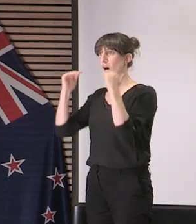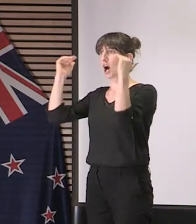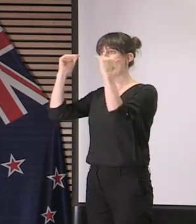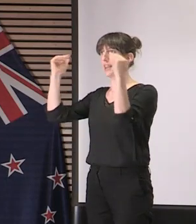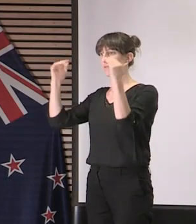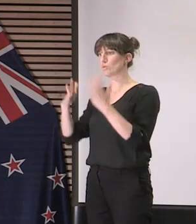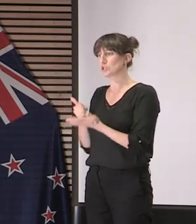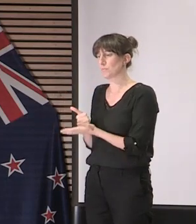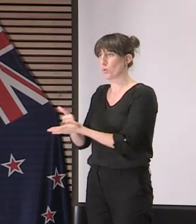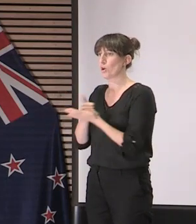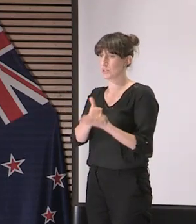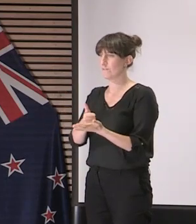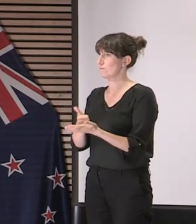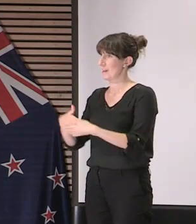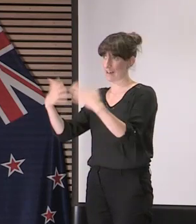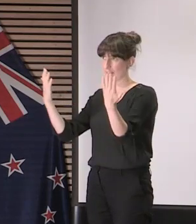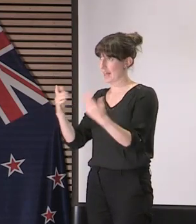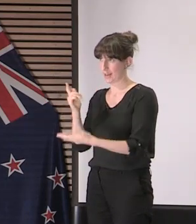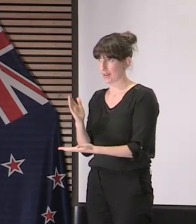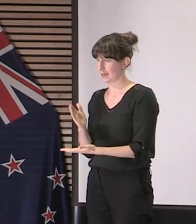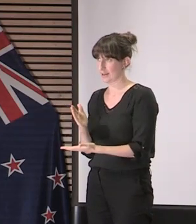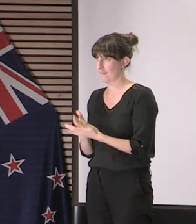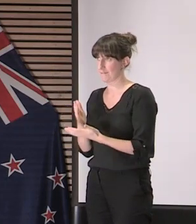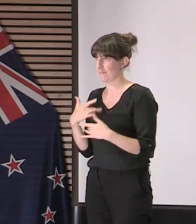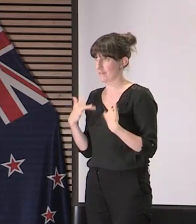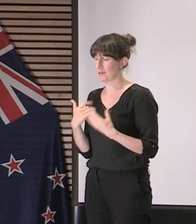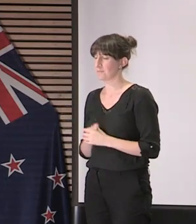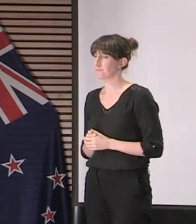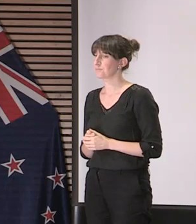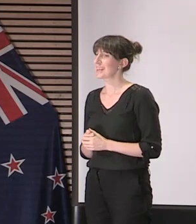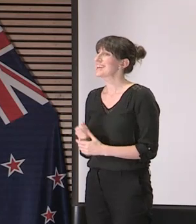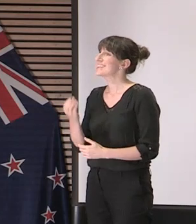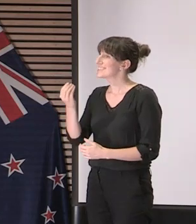people they'll be getting a good standard of support for